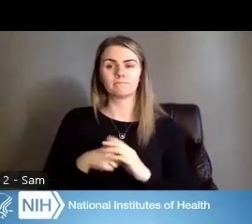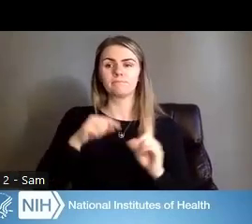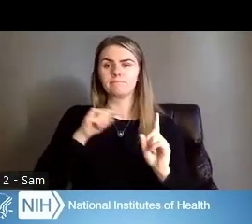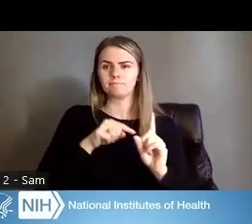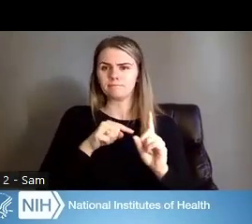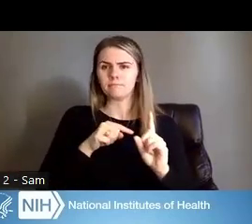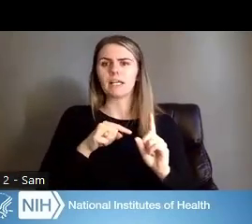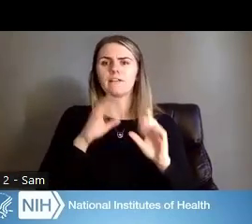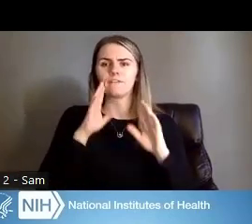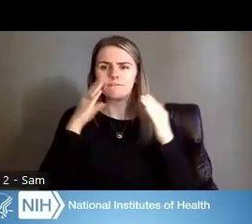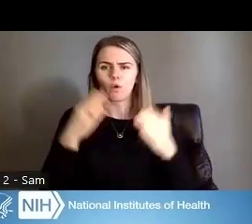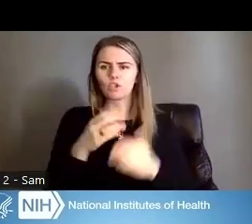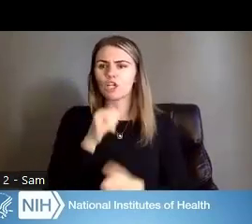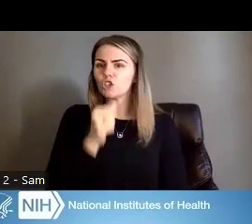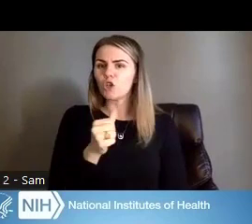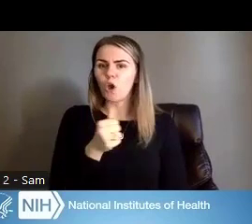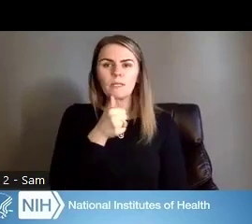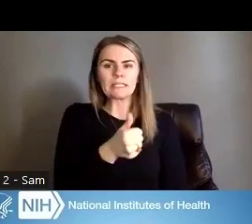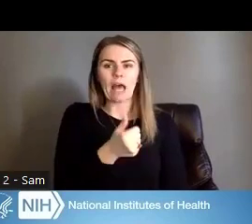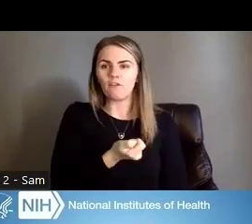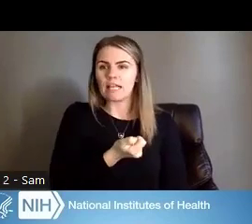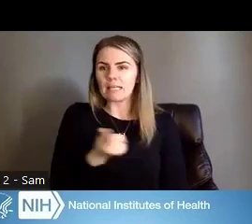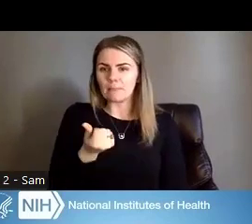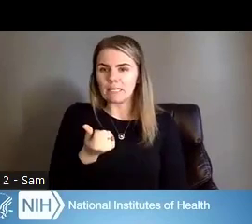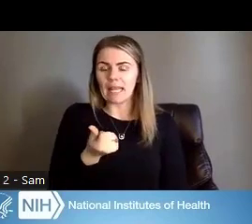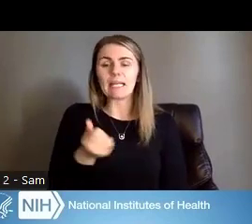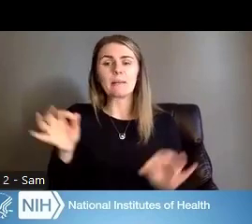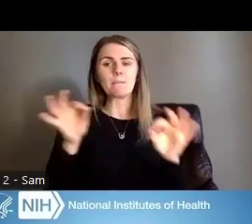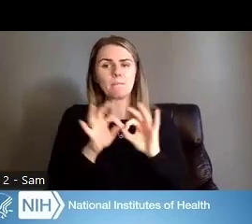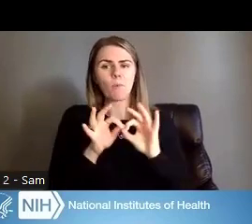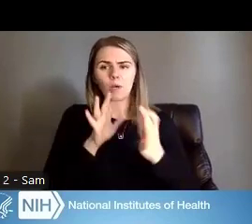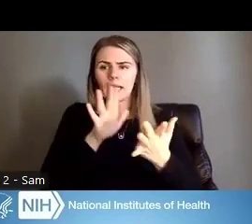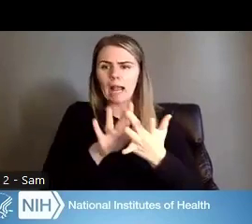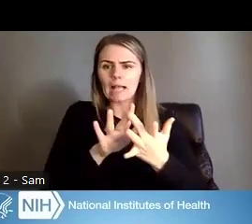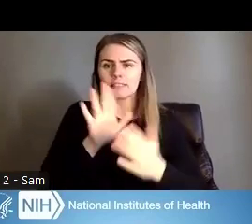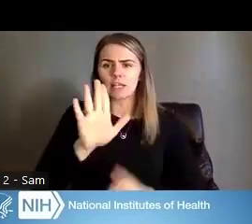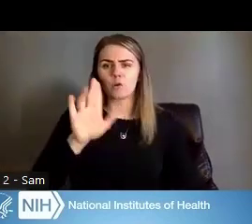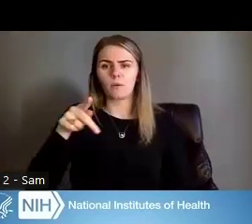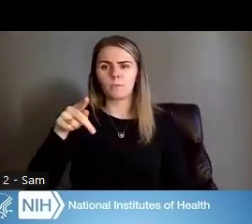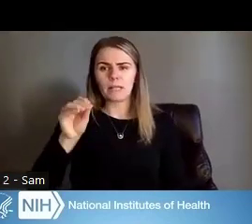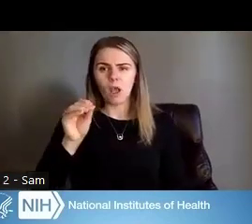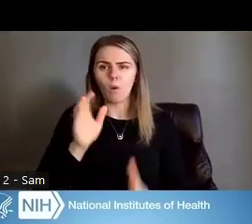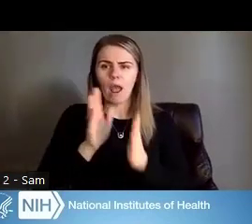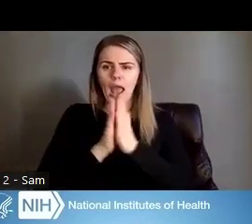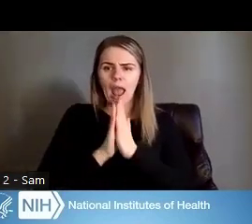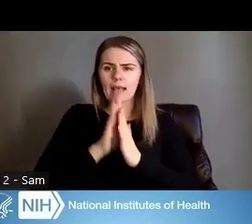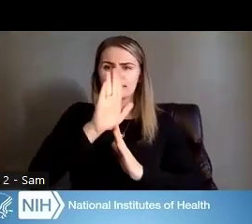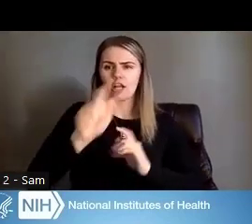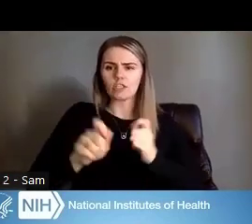Ask, talk to the program officer, say, "Here's my situation," right, because all of our advice is general,